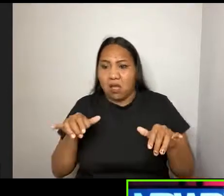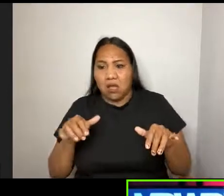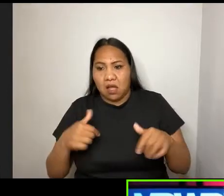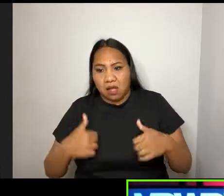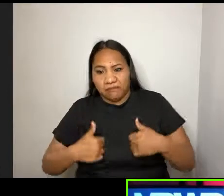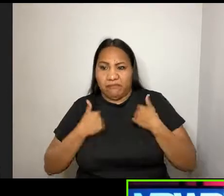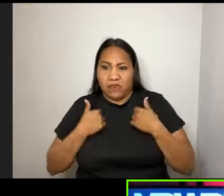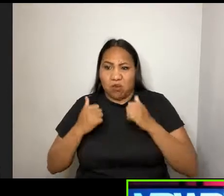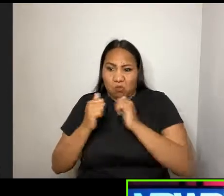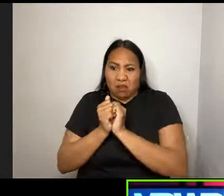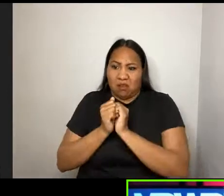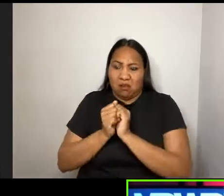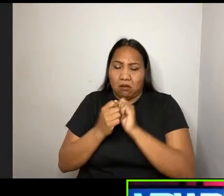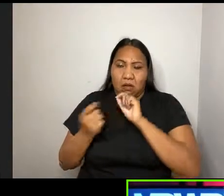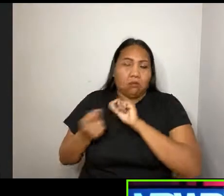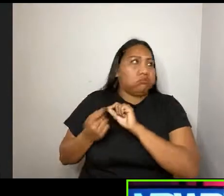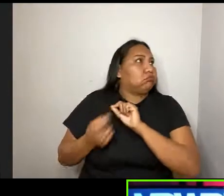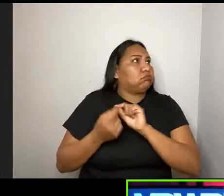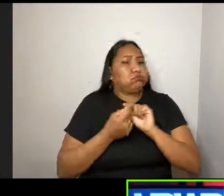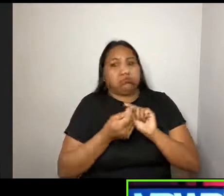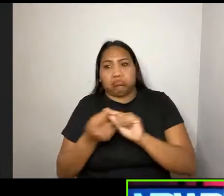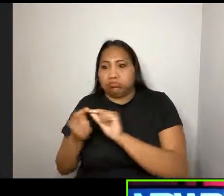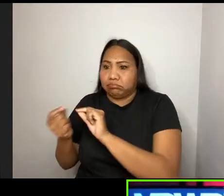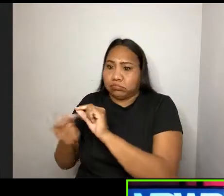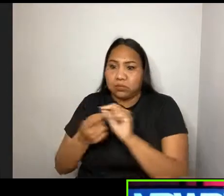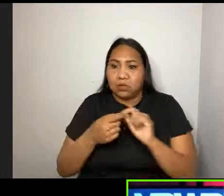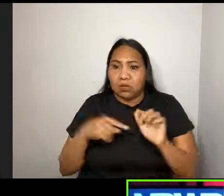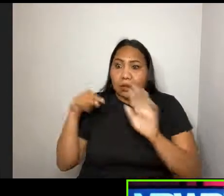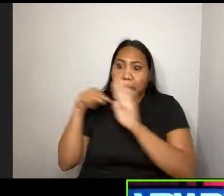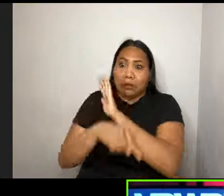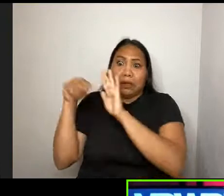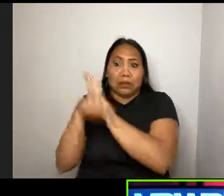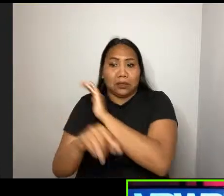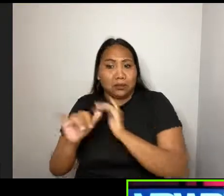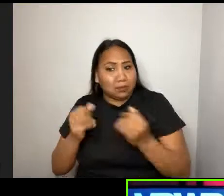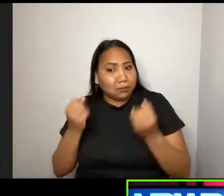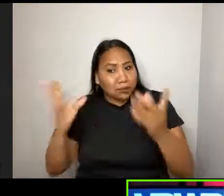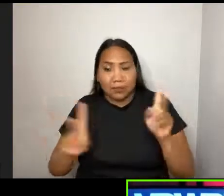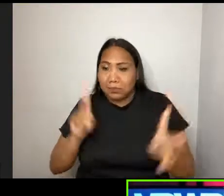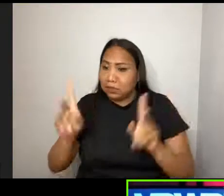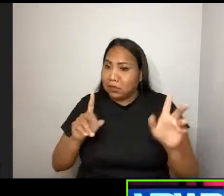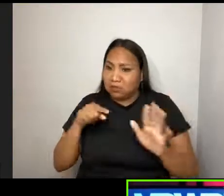having genocidal actions taken on them or whatever it may be. But in August